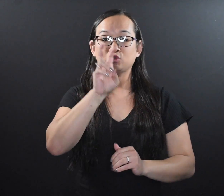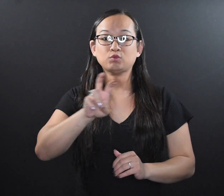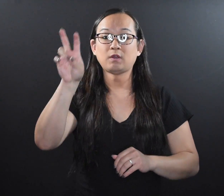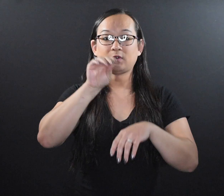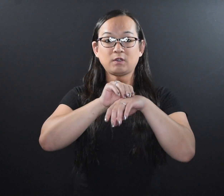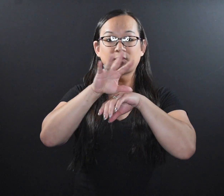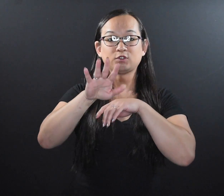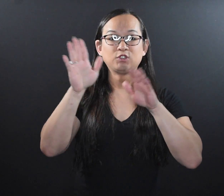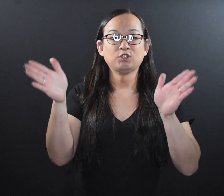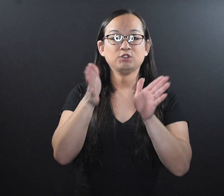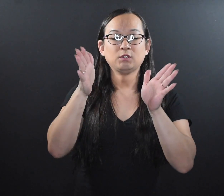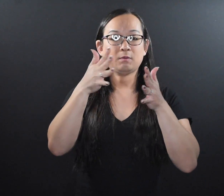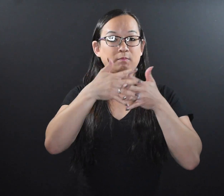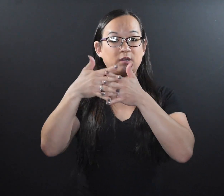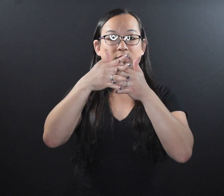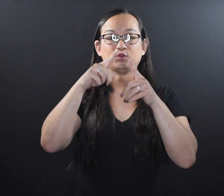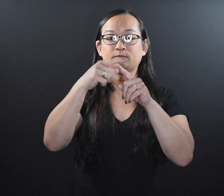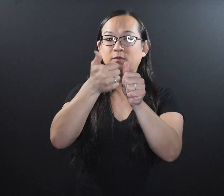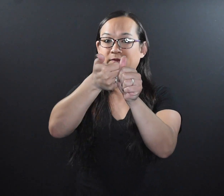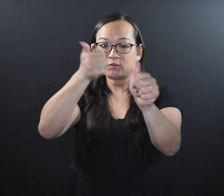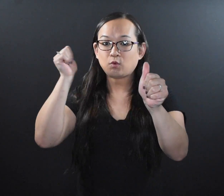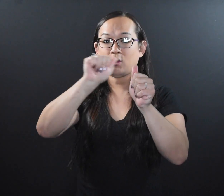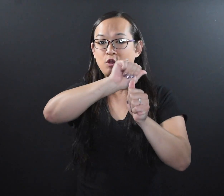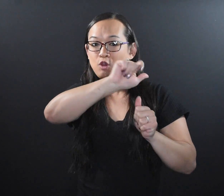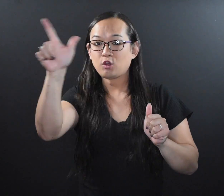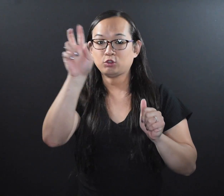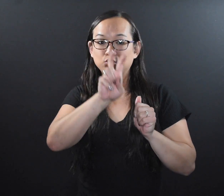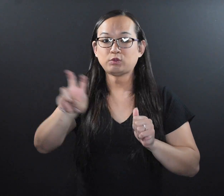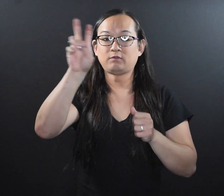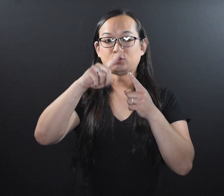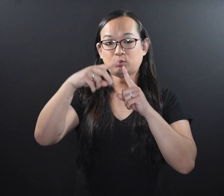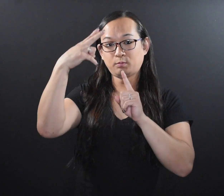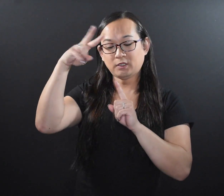travel advisory urging Americans to avoid all travel to Mexico